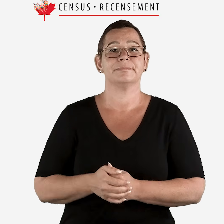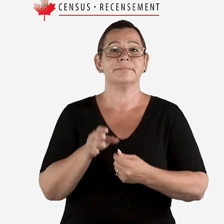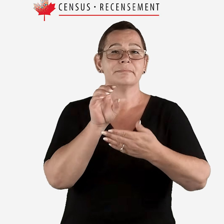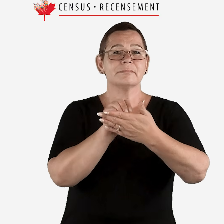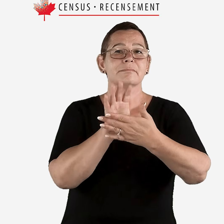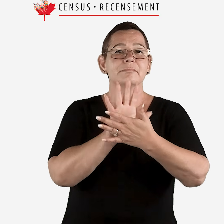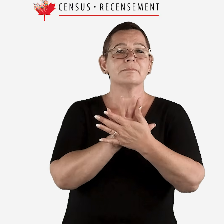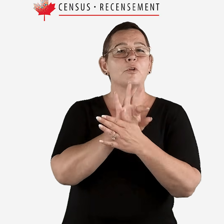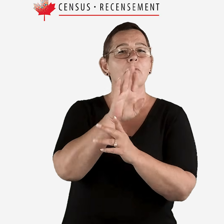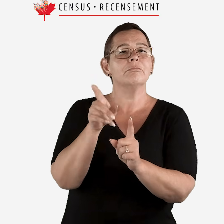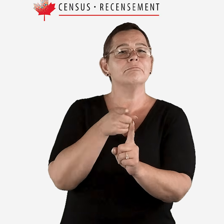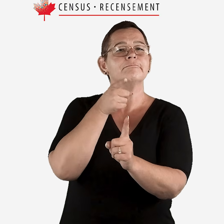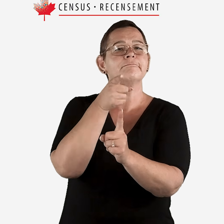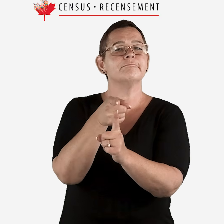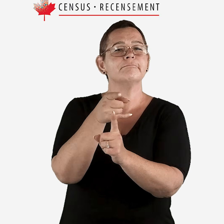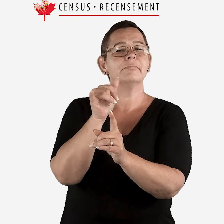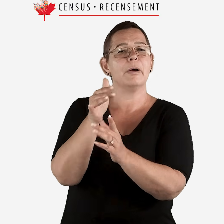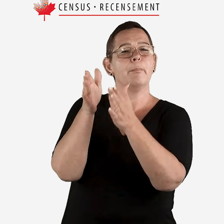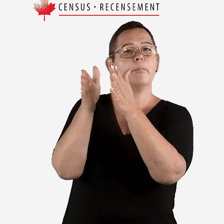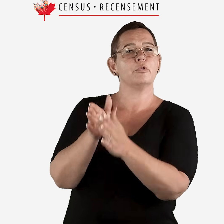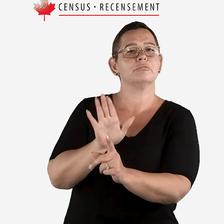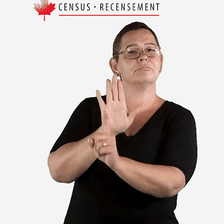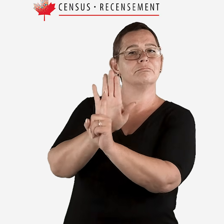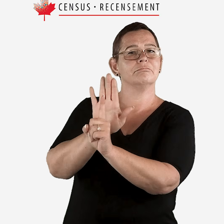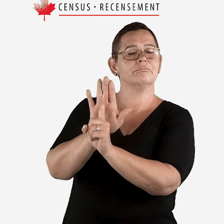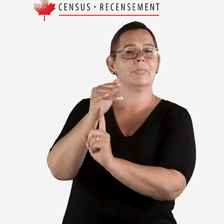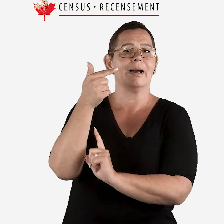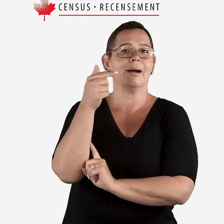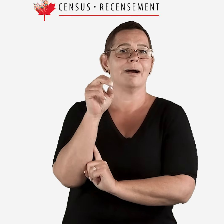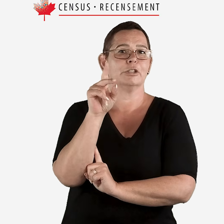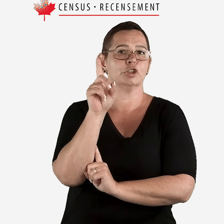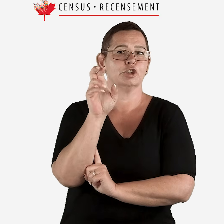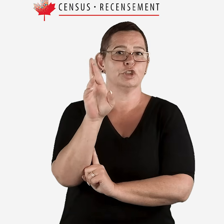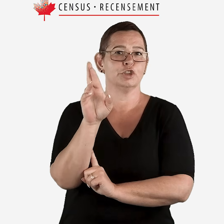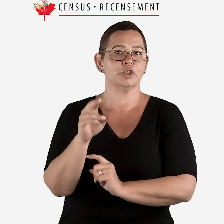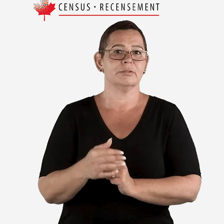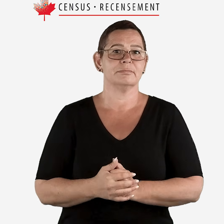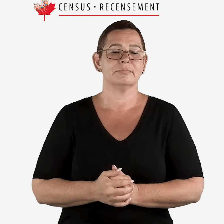Write-in field: Or please specify this person’s gender